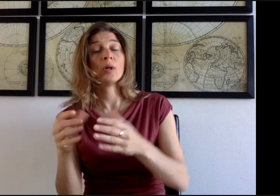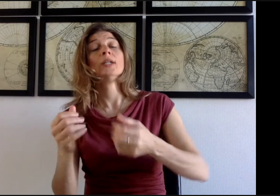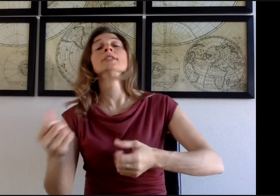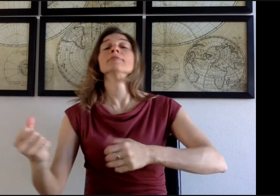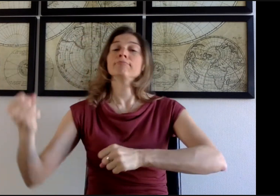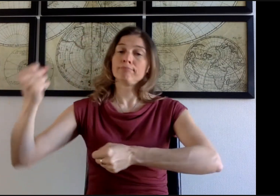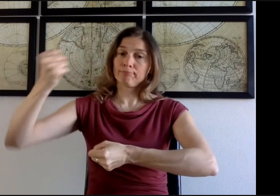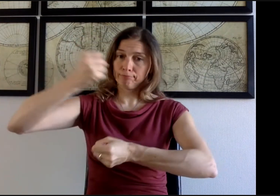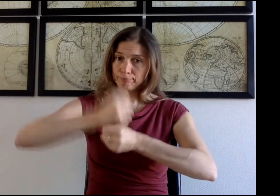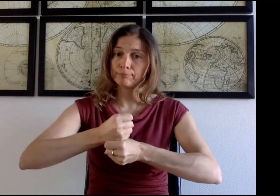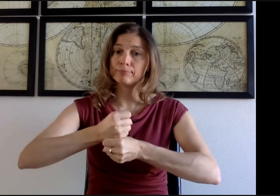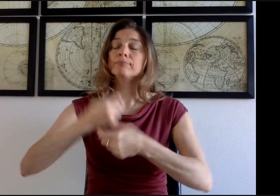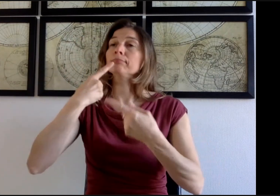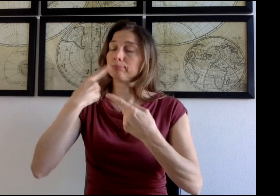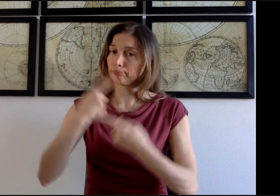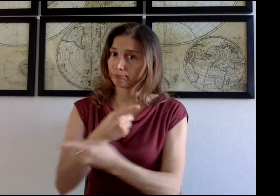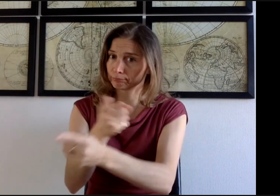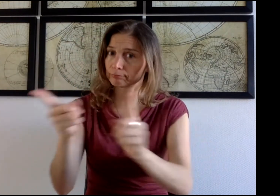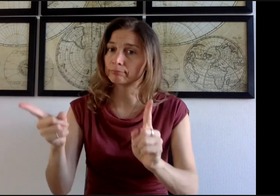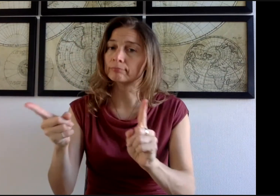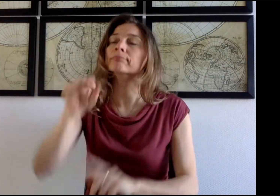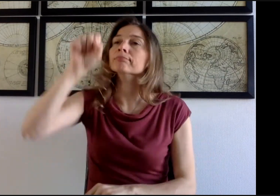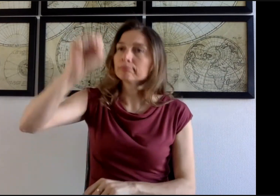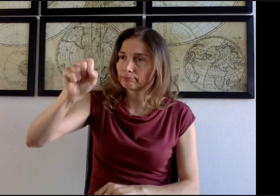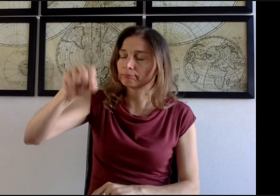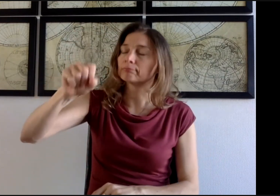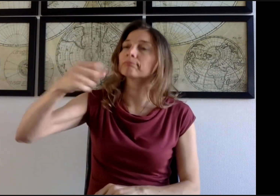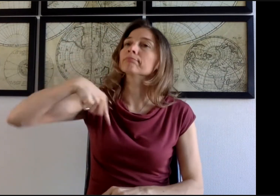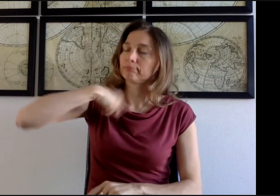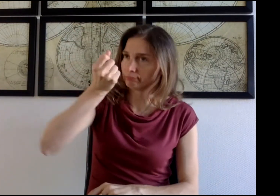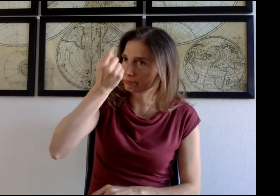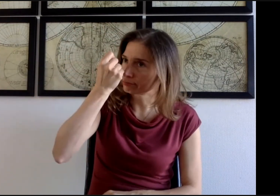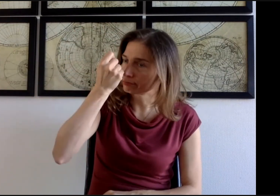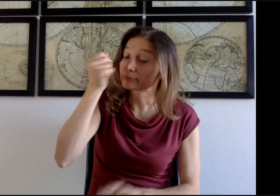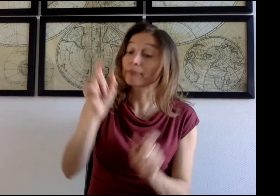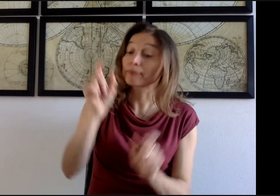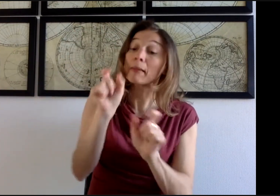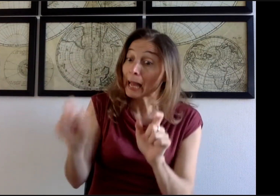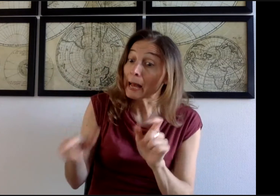it's understood a need for those with disability or illness